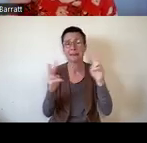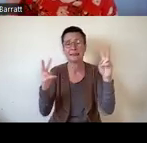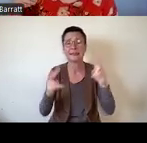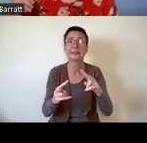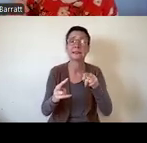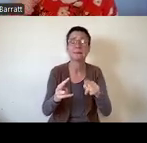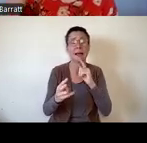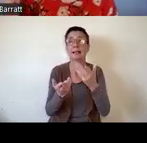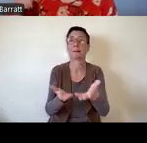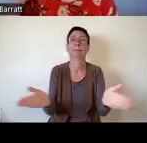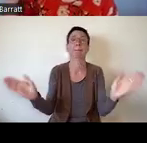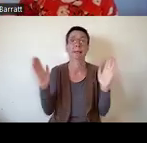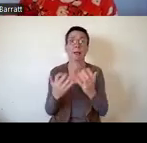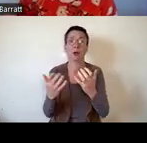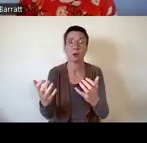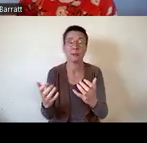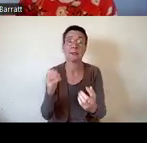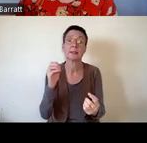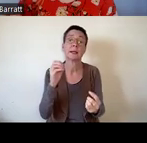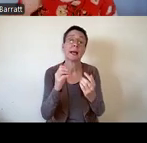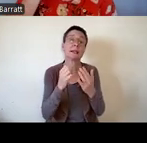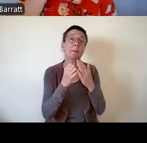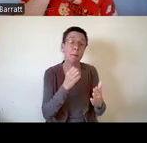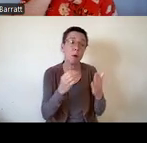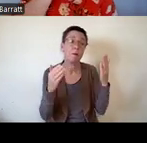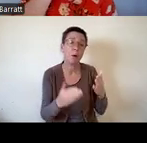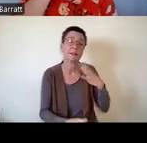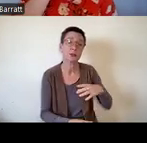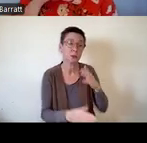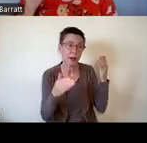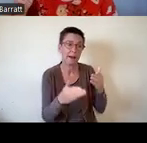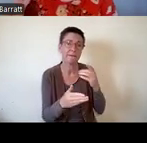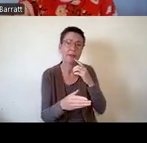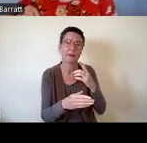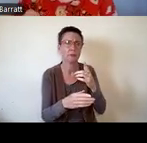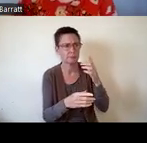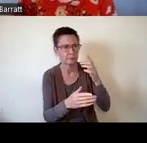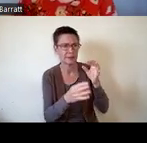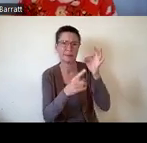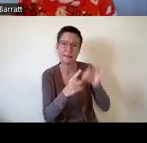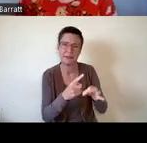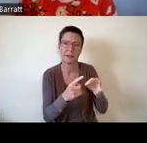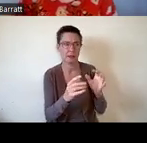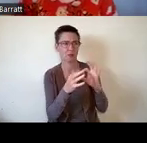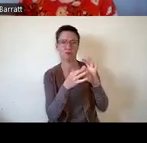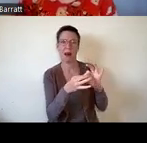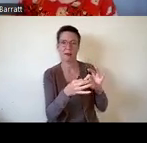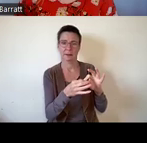It's designed for you to be seen by the right audience. LinkedIn prioritizes content that's relevant to the audience.